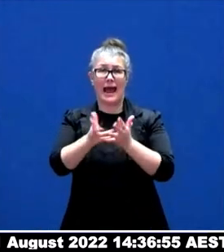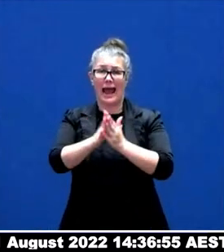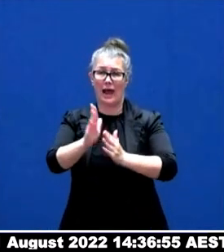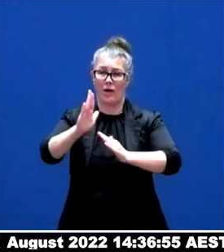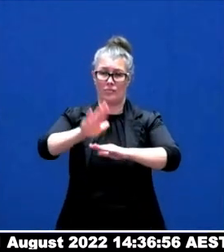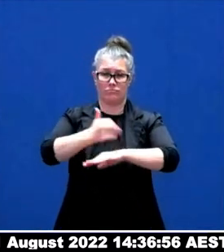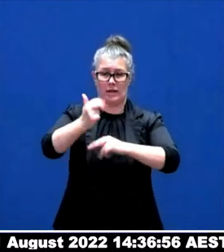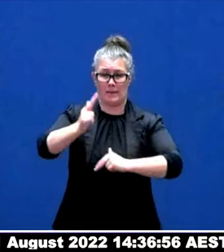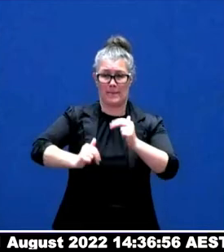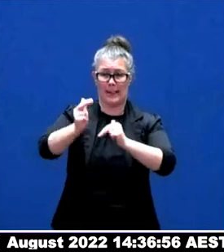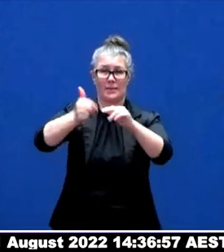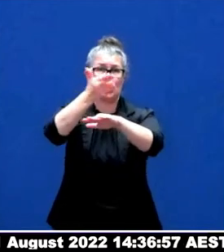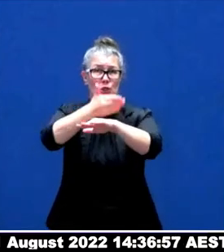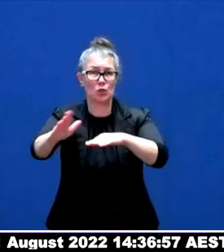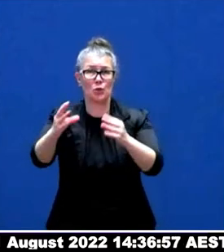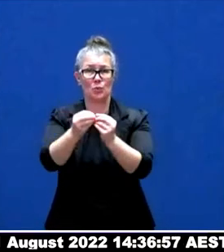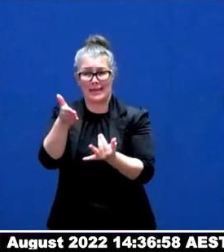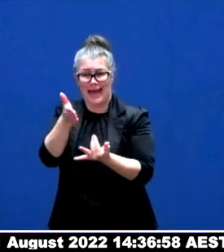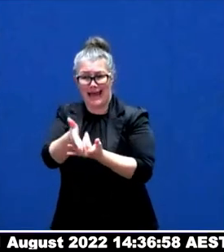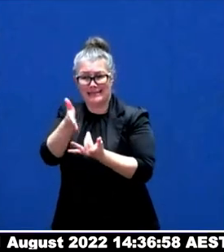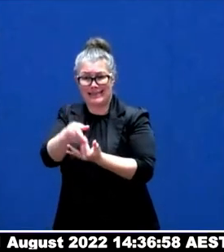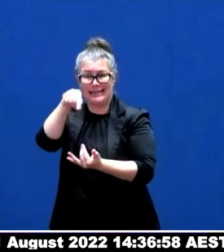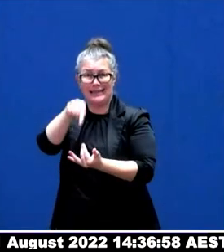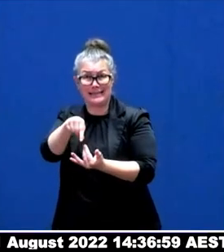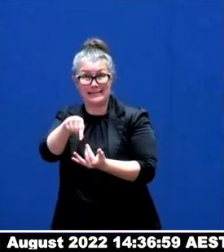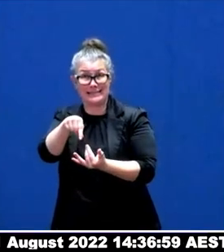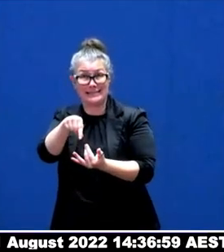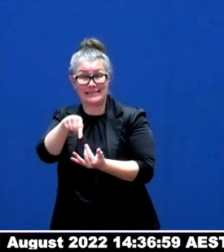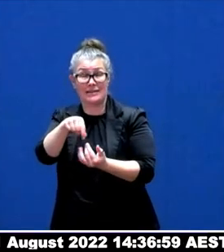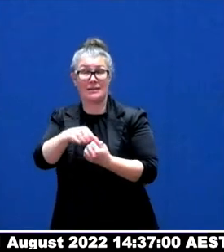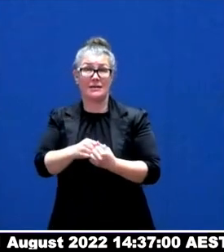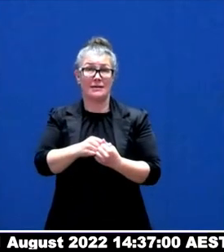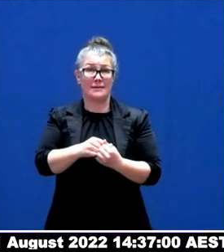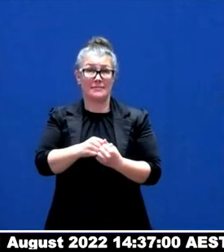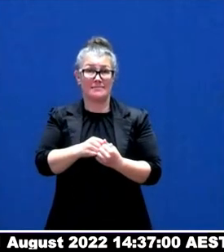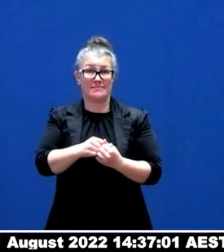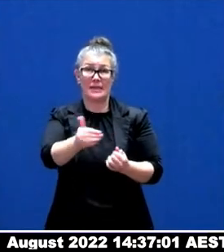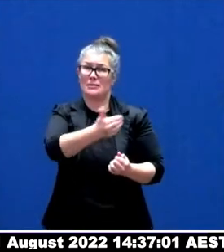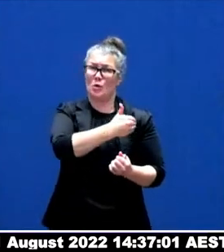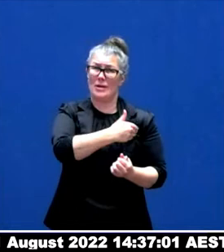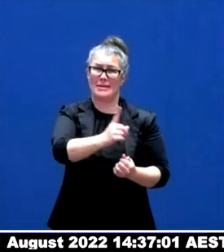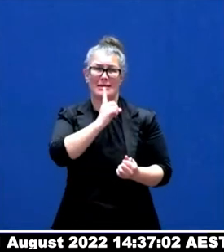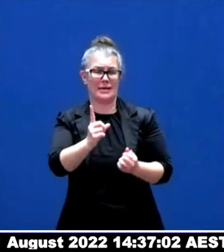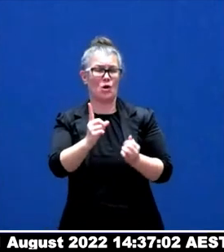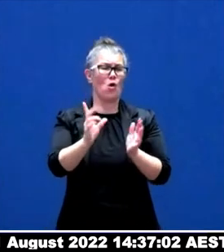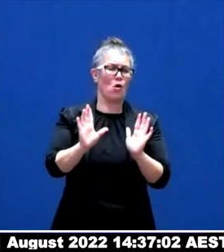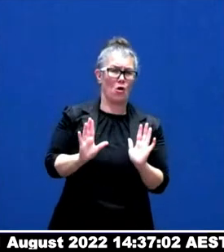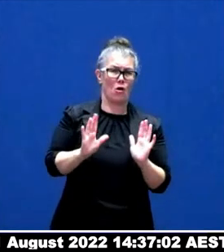So can you tell us, is the NDIA, on behalf of the Commonwealth, in the business of building SDA accommodation?